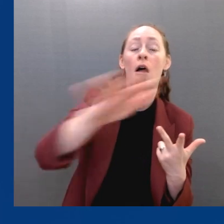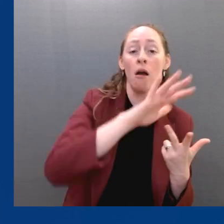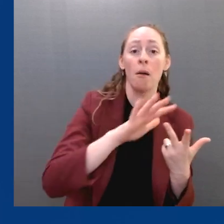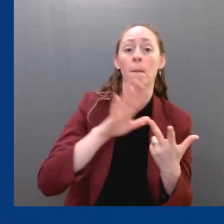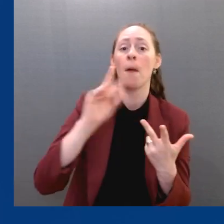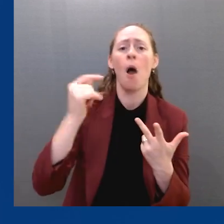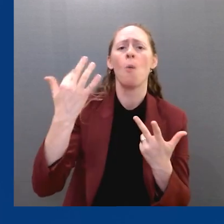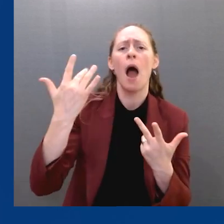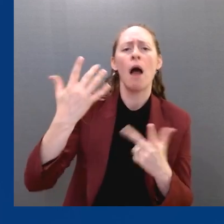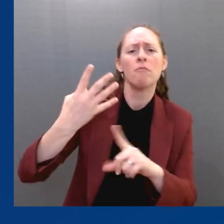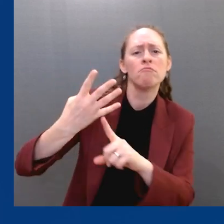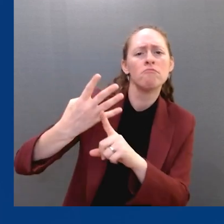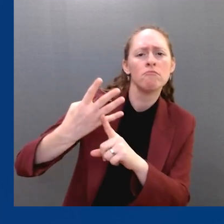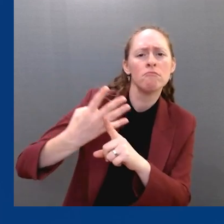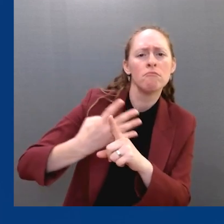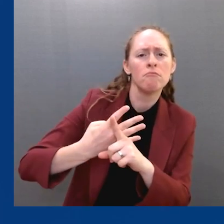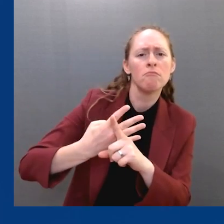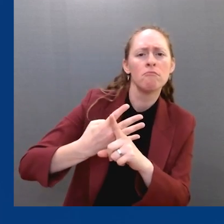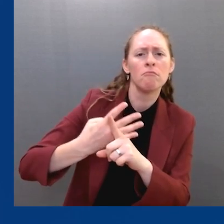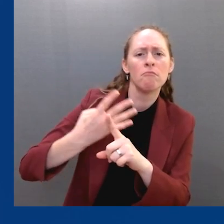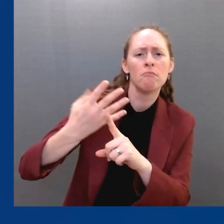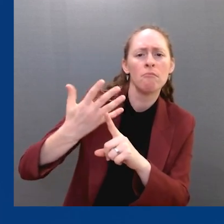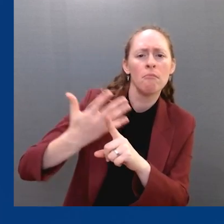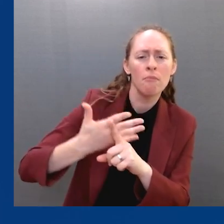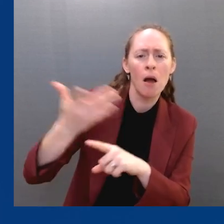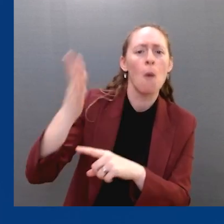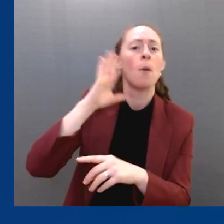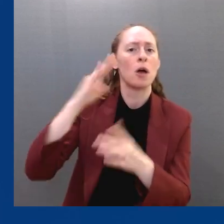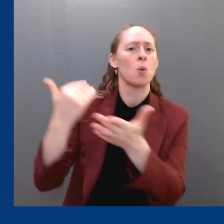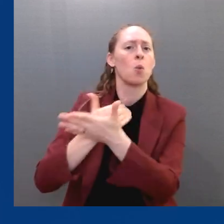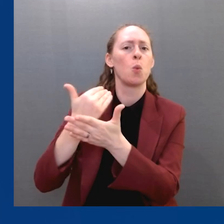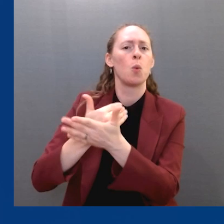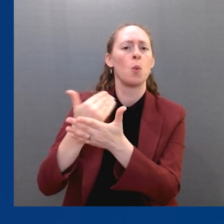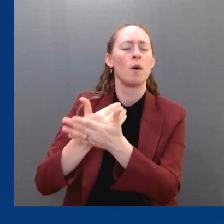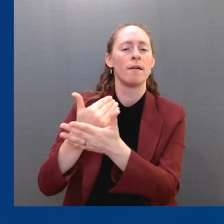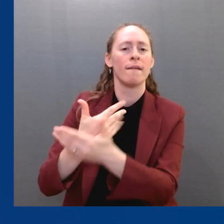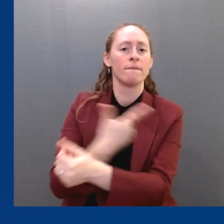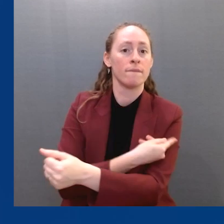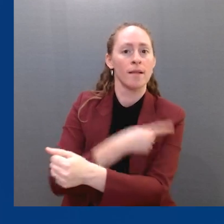And what I remind people is that this prototype vaccine is the original vaccine that was built.